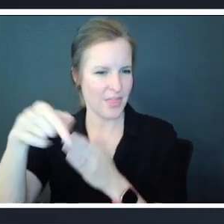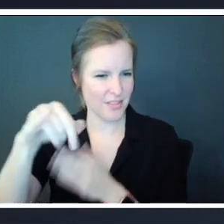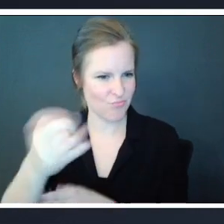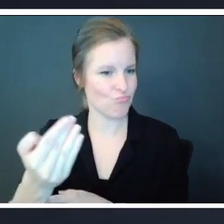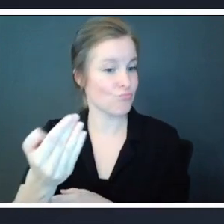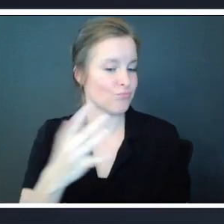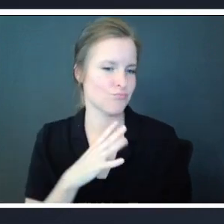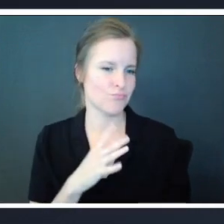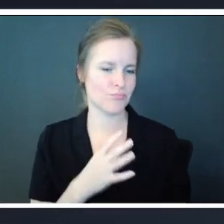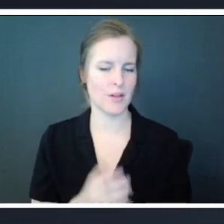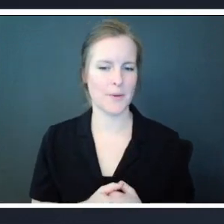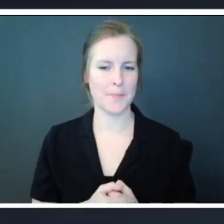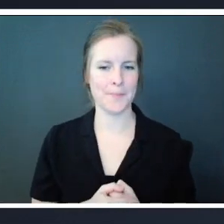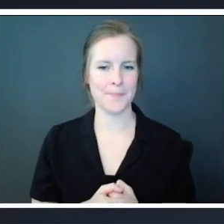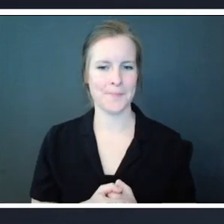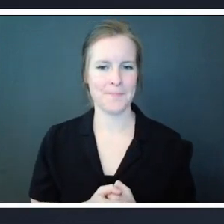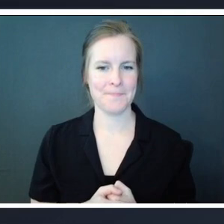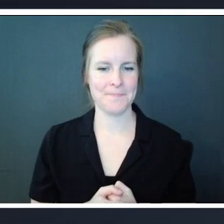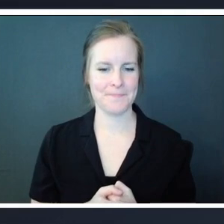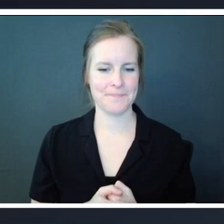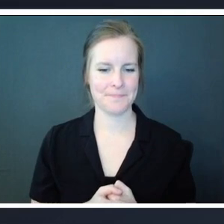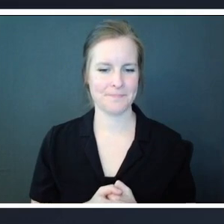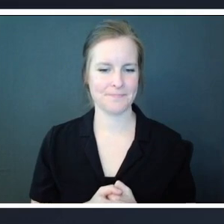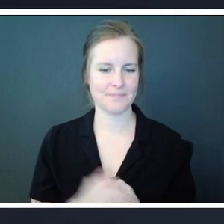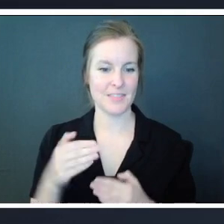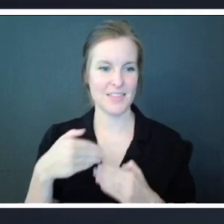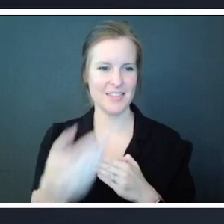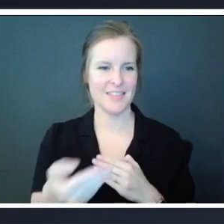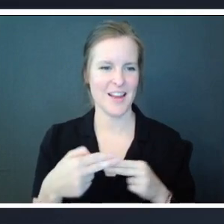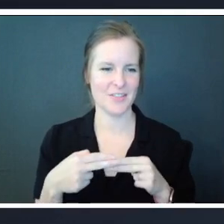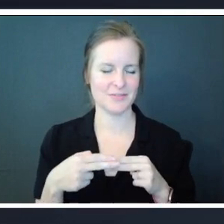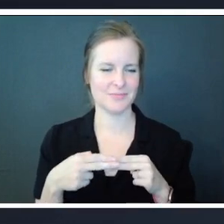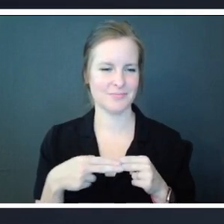I'm going to show you just a quick snippet of one of our career videos. So, just like our other